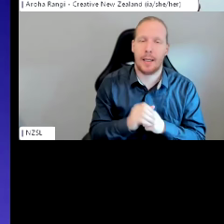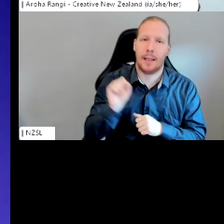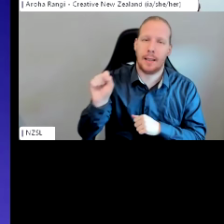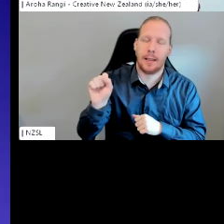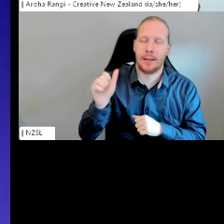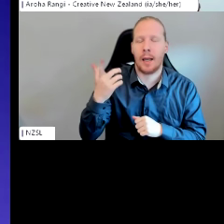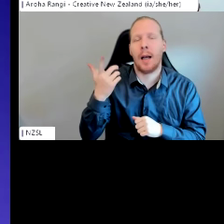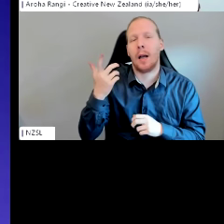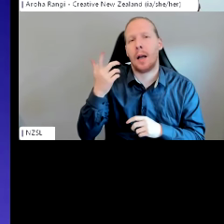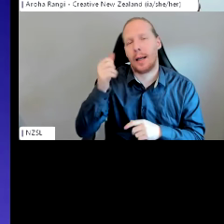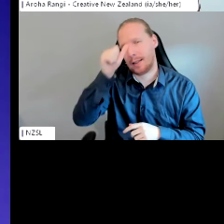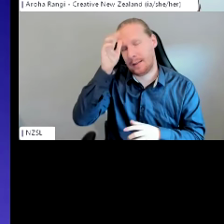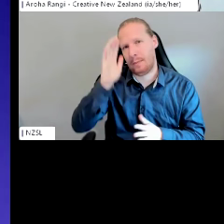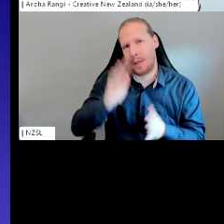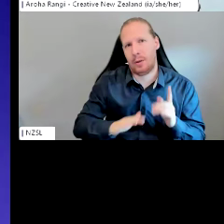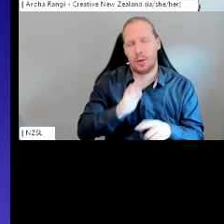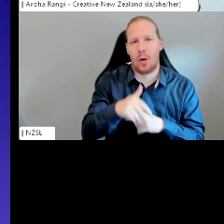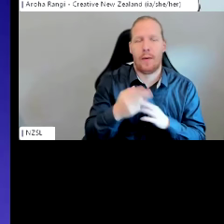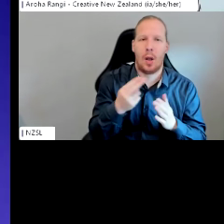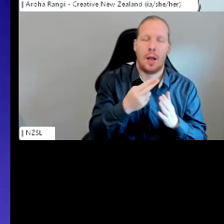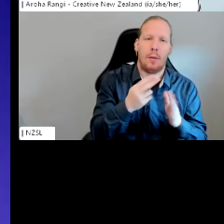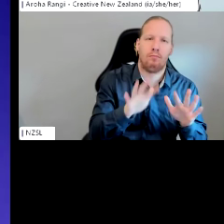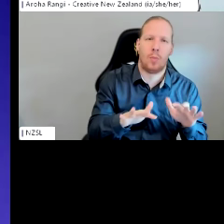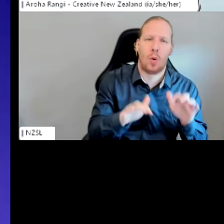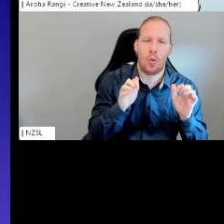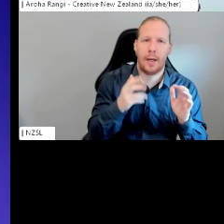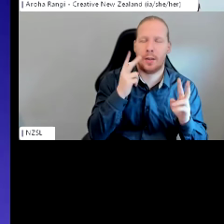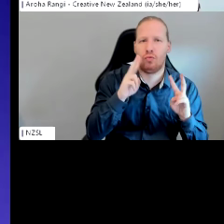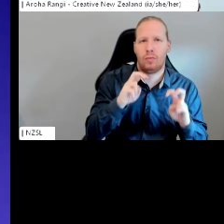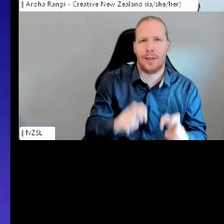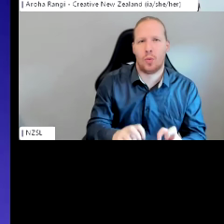and strategy. He's worked with arts and cultural organisations around the world to help them build